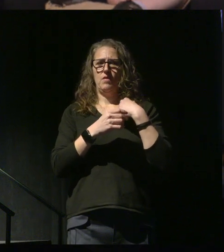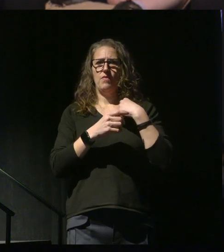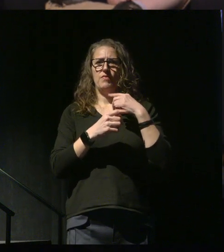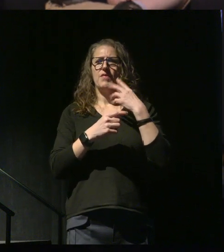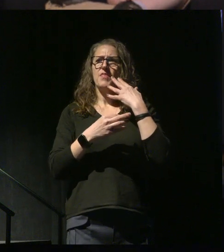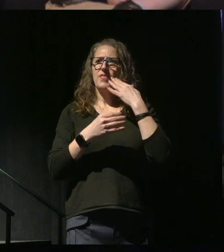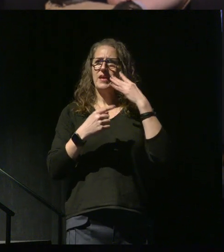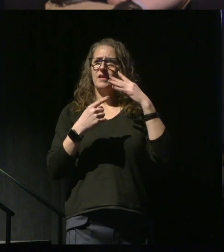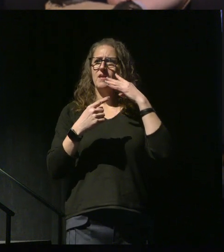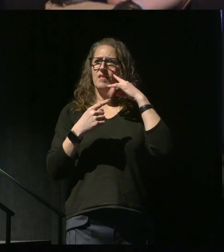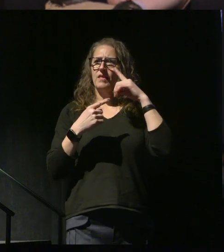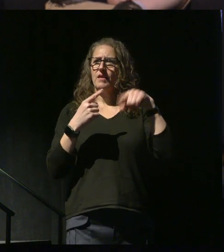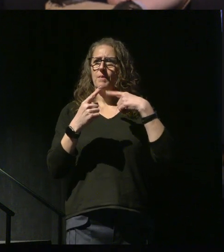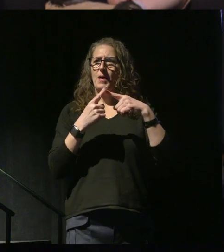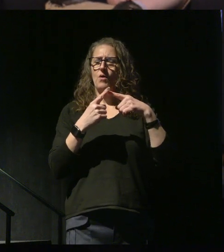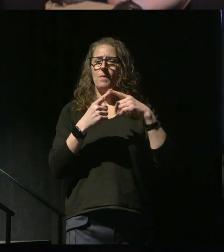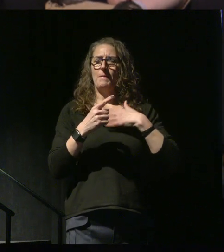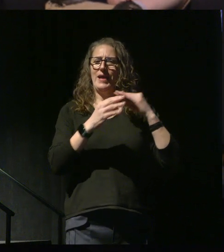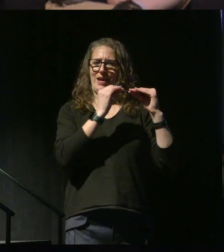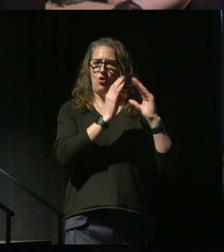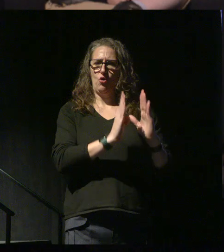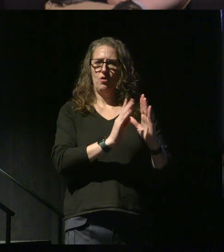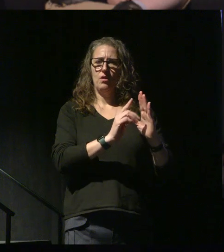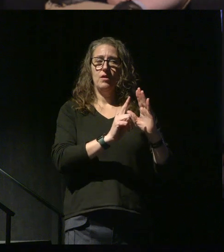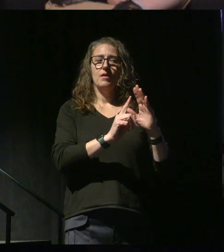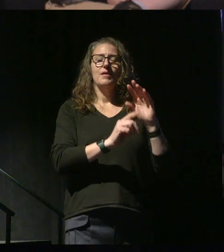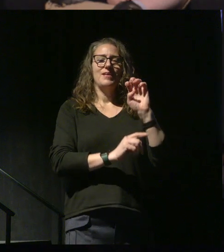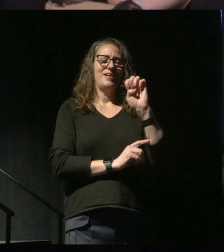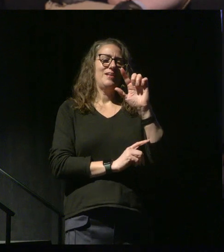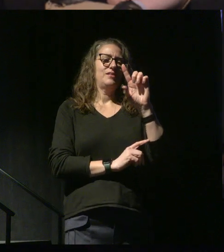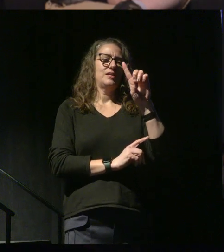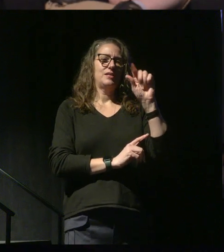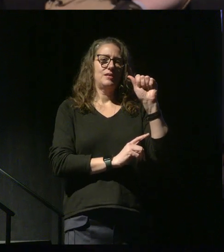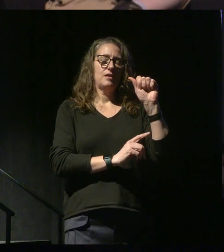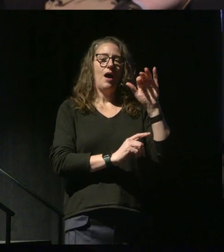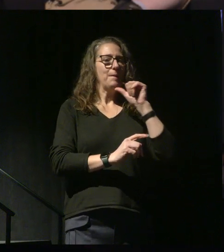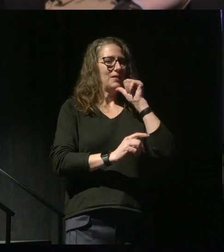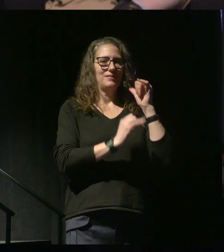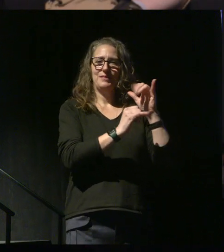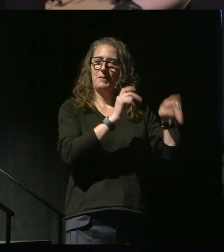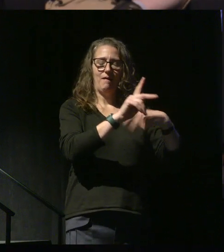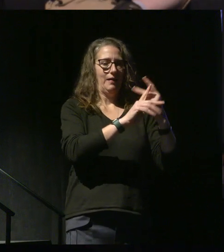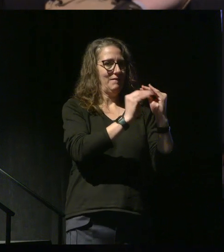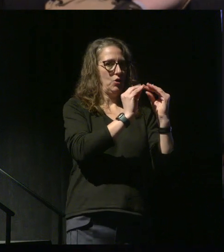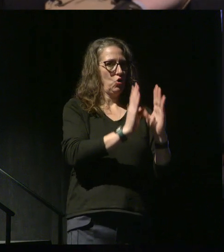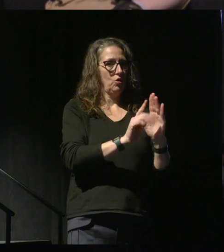I am not the type of editor Elda is, you know, like I'm a very opinionated editor. I'm very blunt.